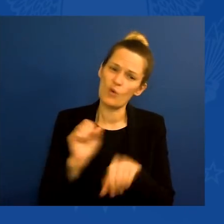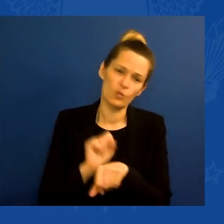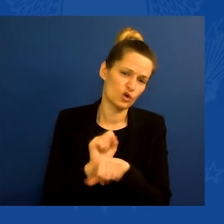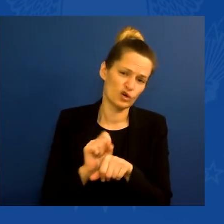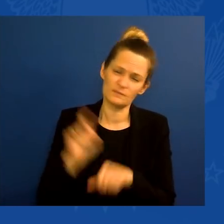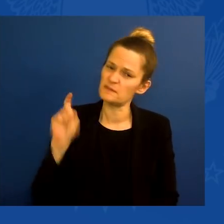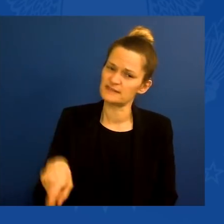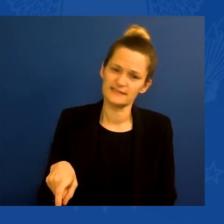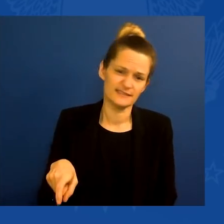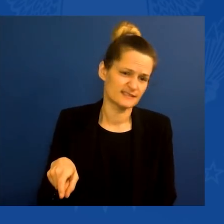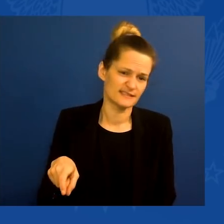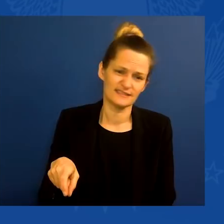Let me close with this.